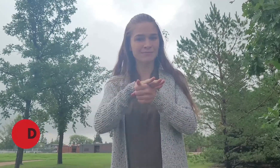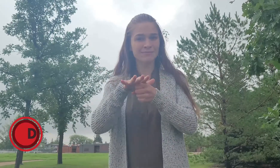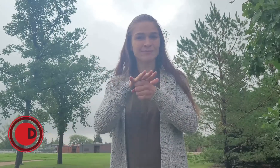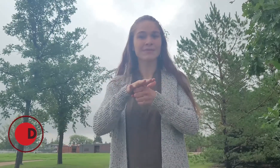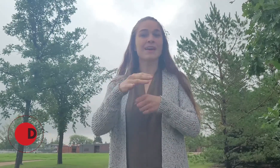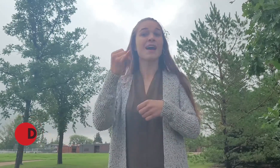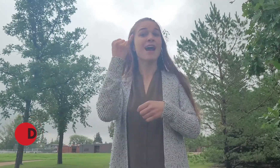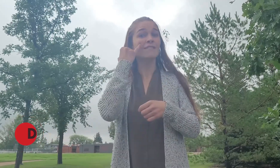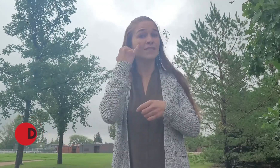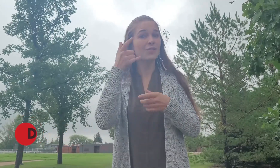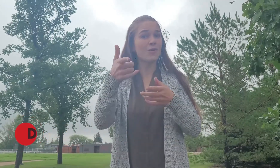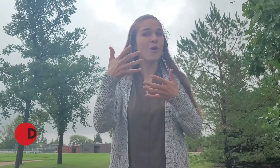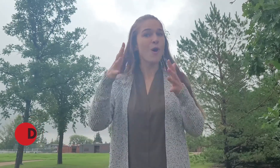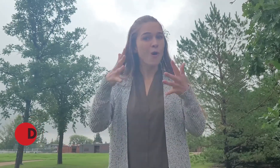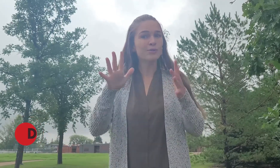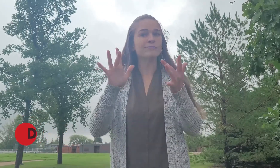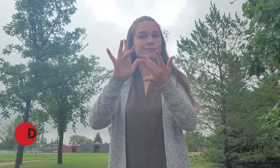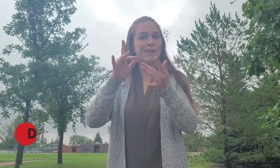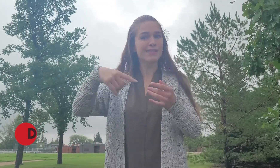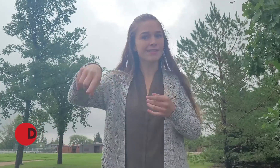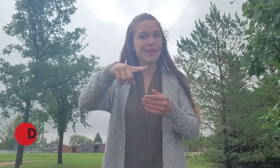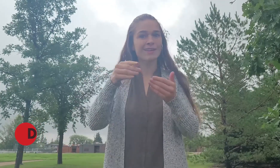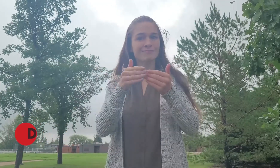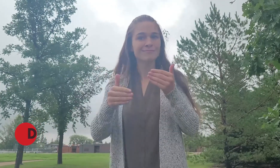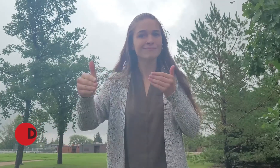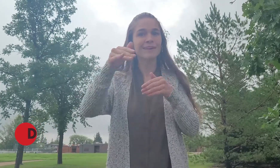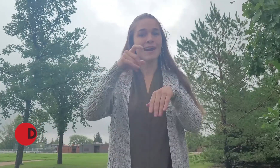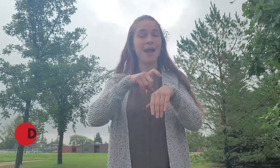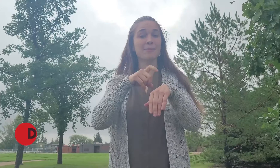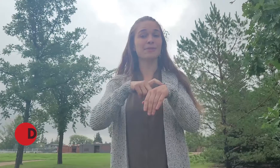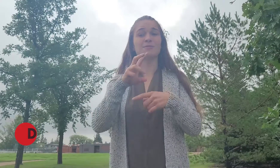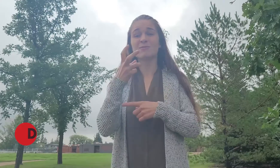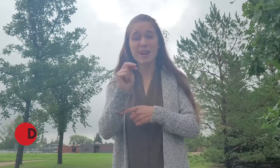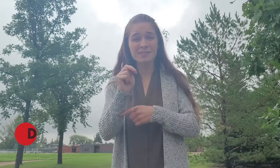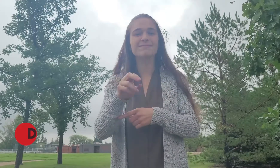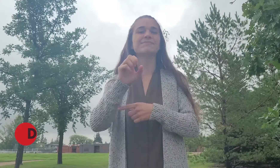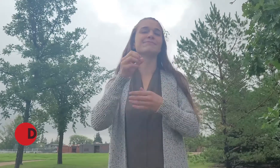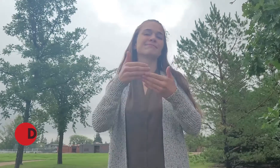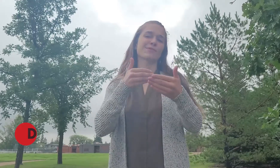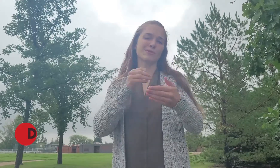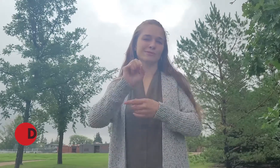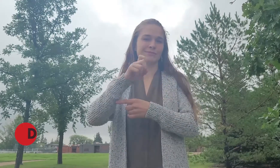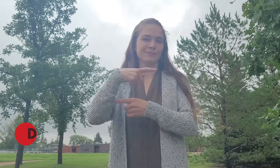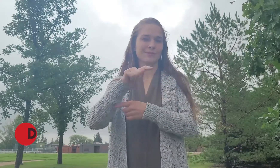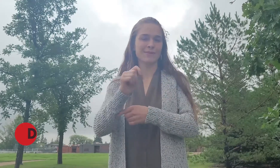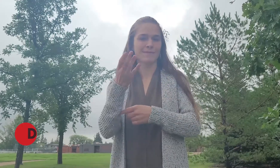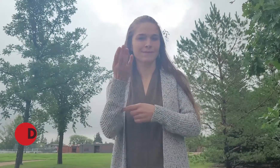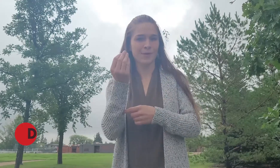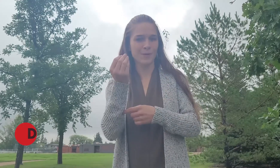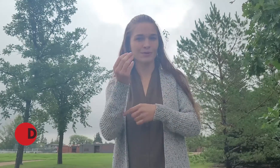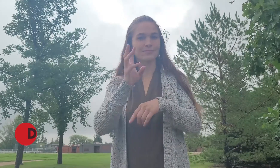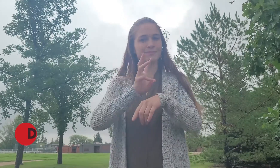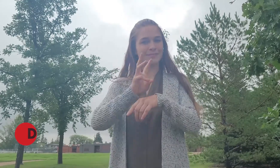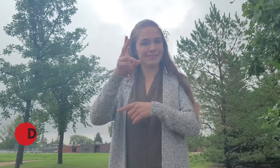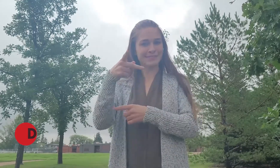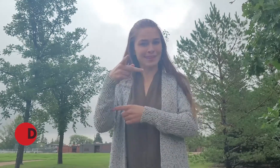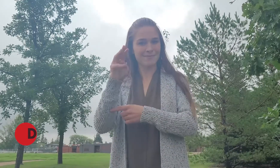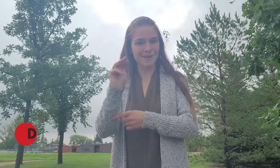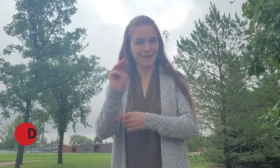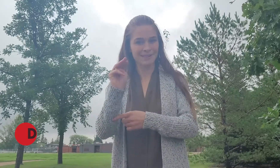if you contact them to make a request before 6pm on September 14th.